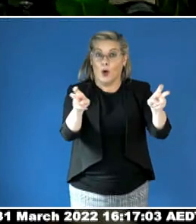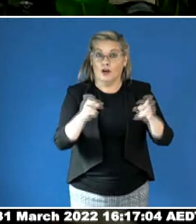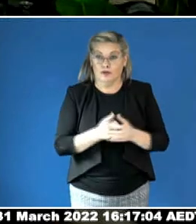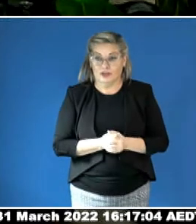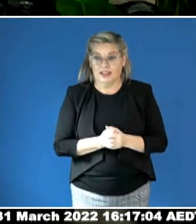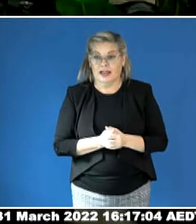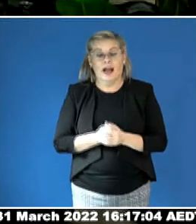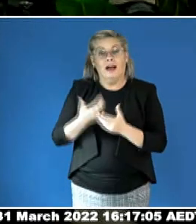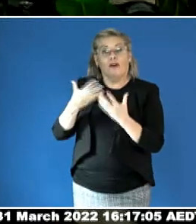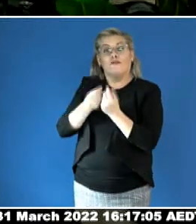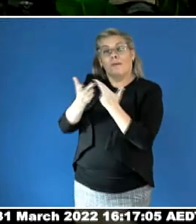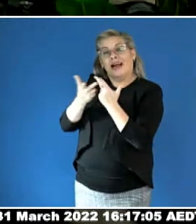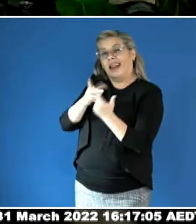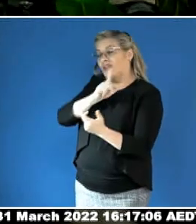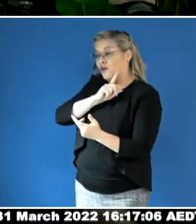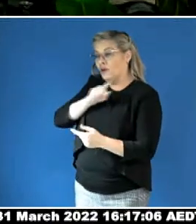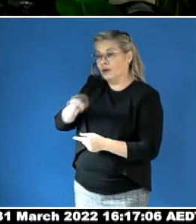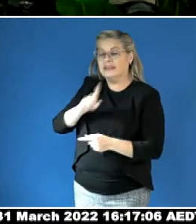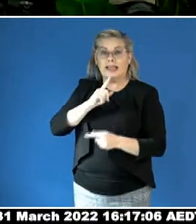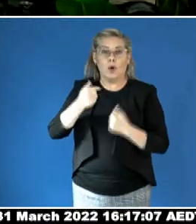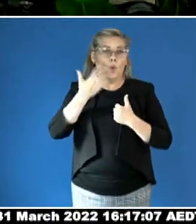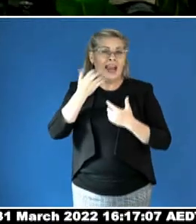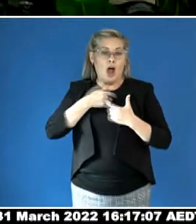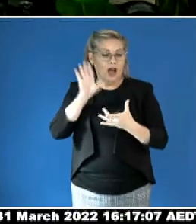"Going to a Yellow Ladybugs event has been a lifesaver - literally.